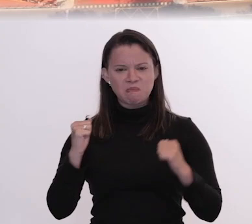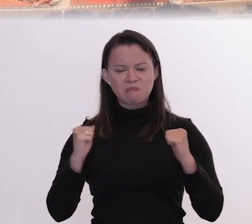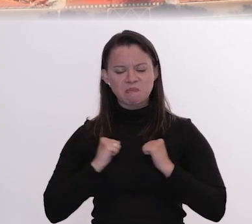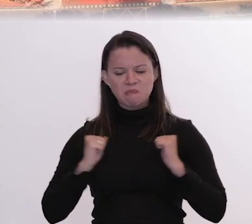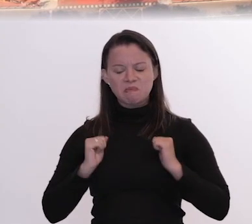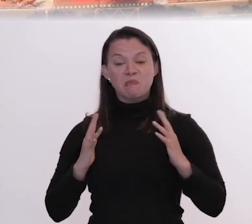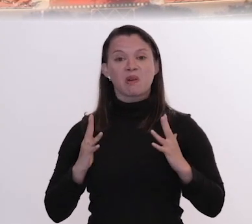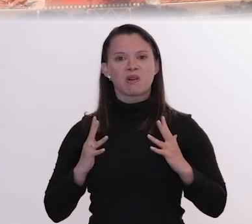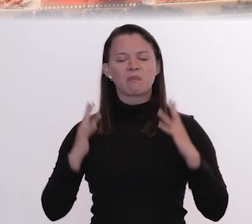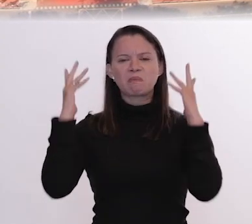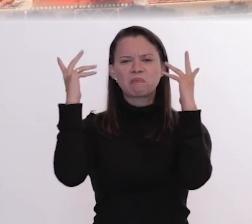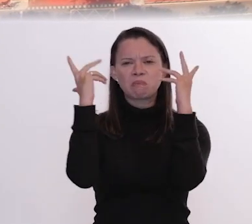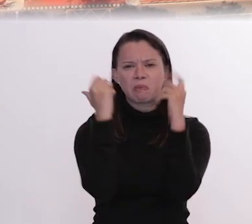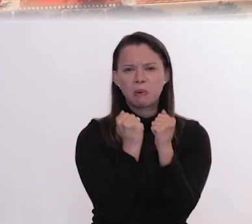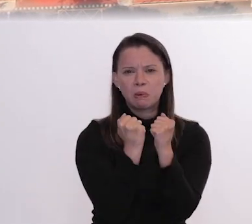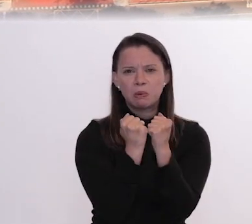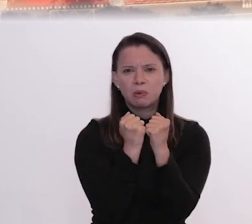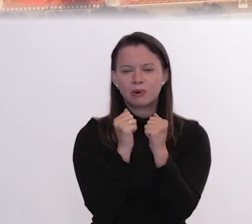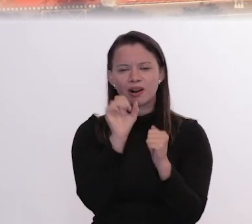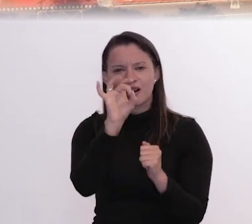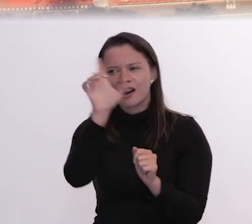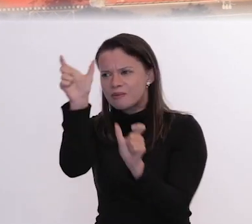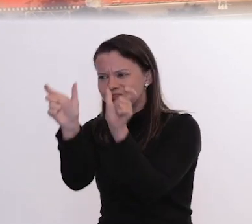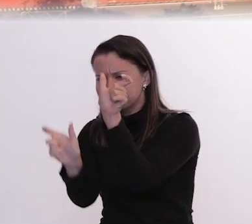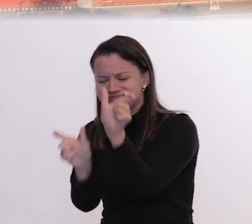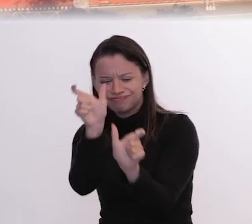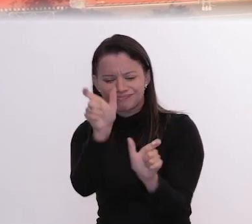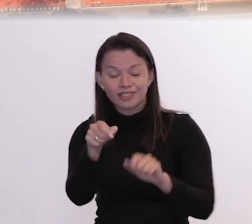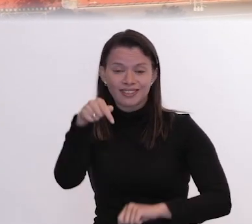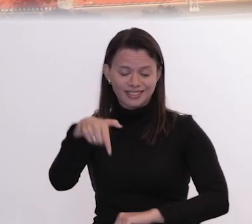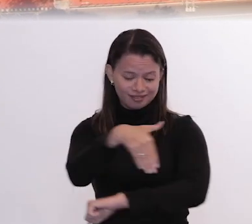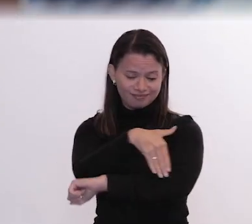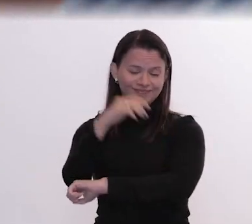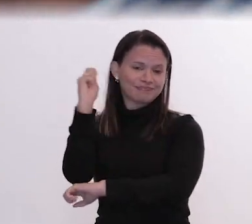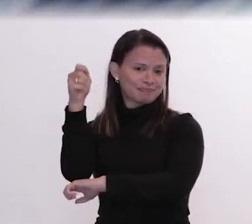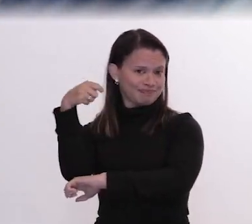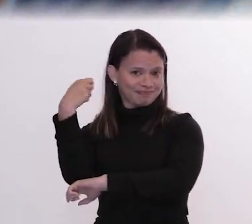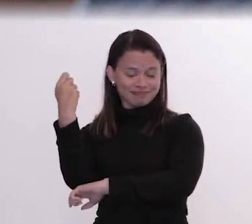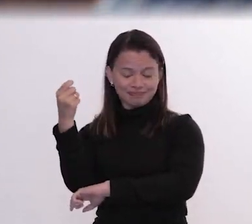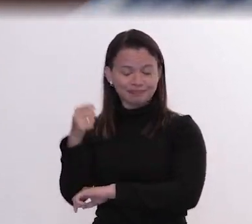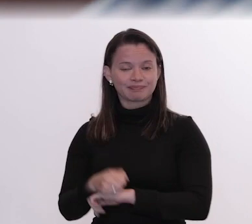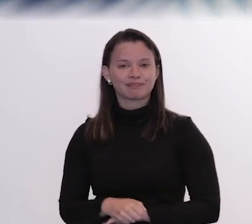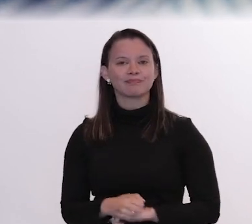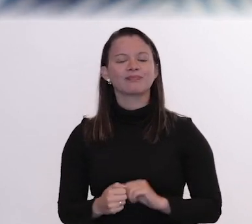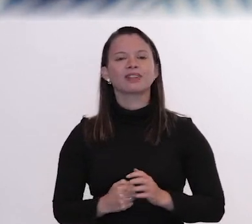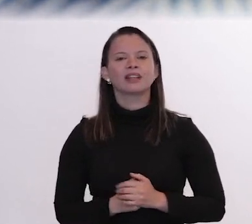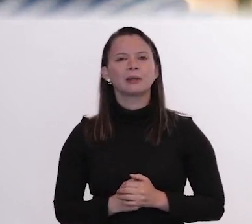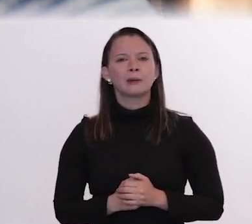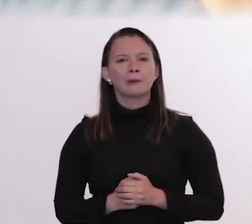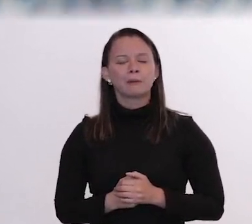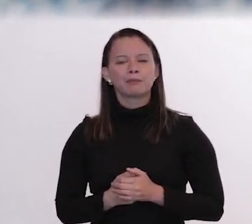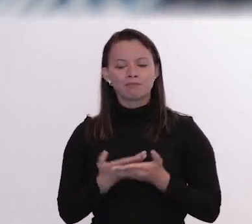And we are here, walking on Paulista Avenue, and we can see the entire Maker’s zoo